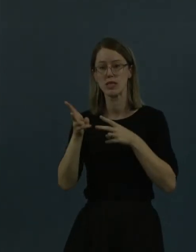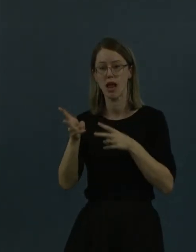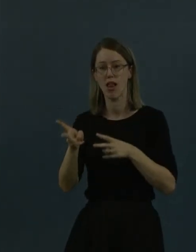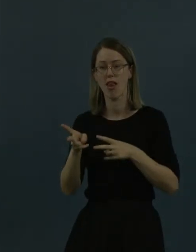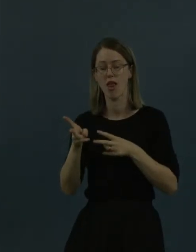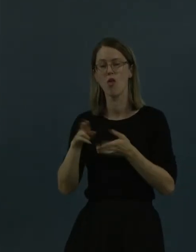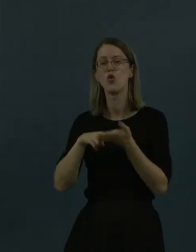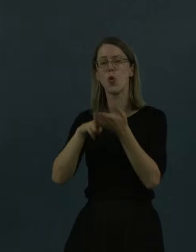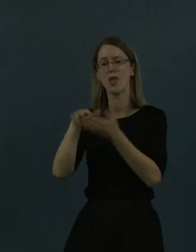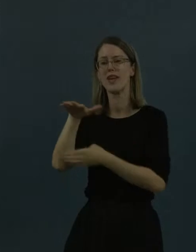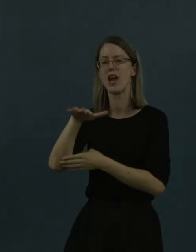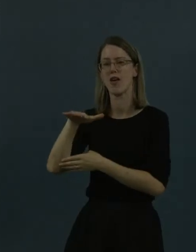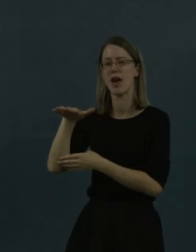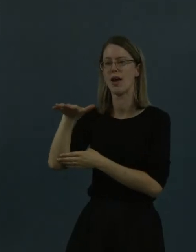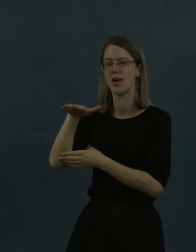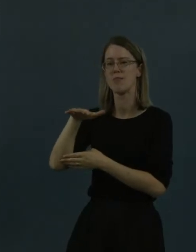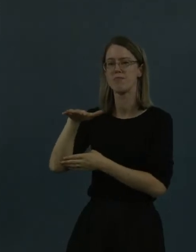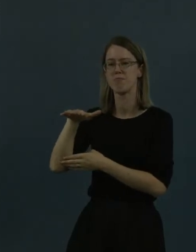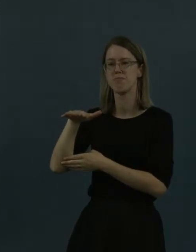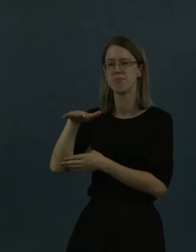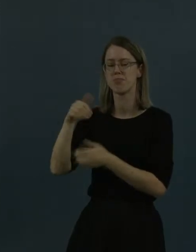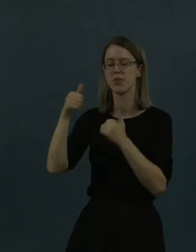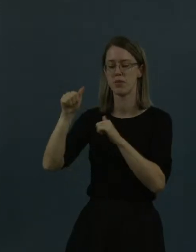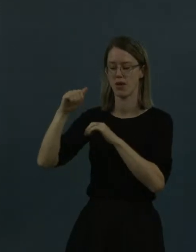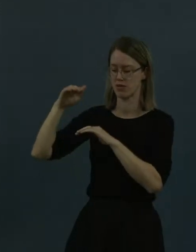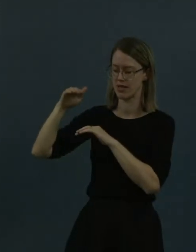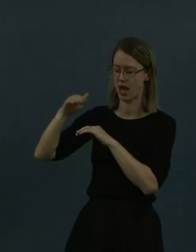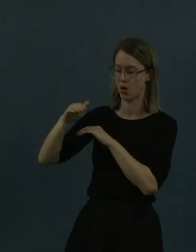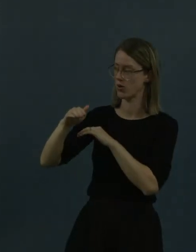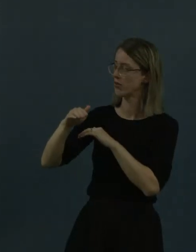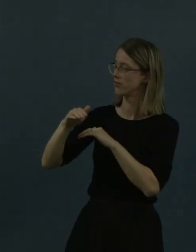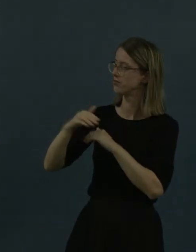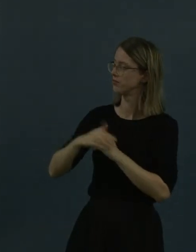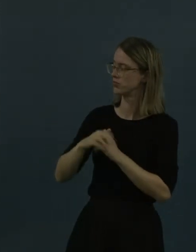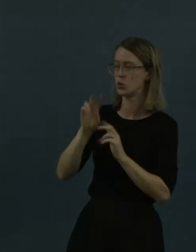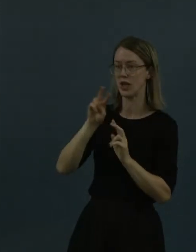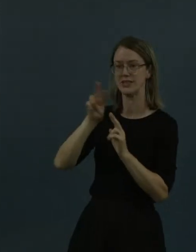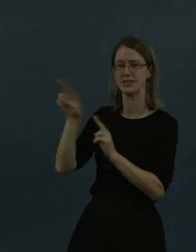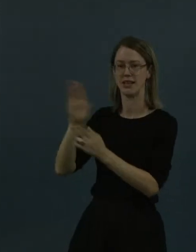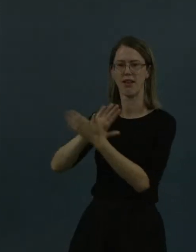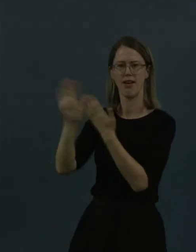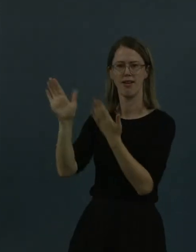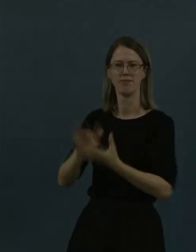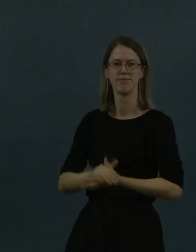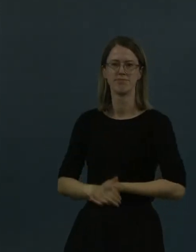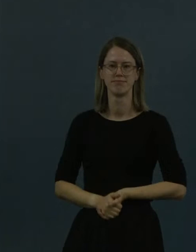hospitalisations in the Northern Renal have come down.